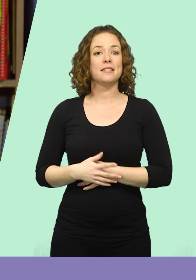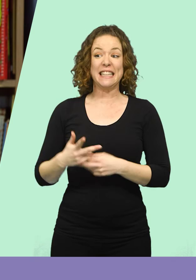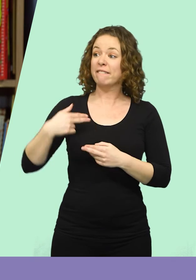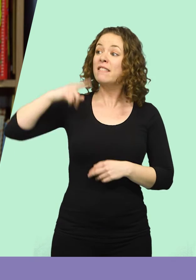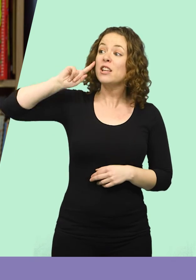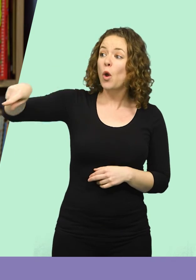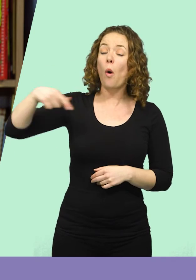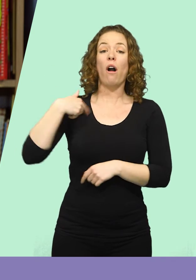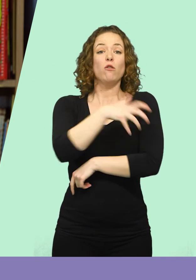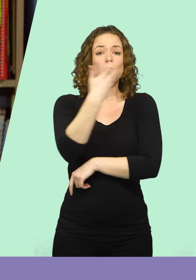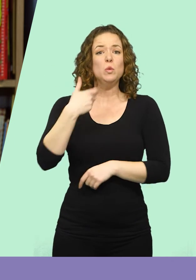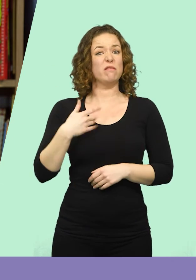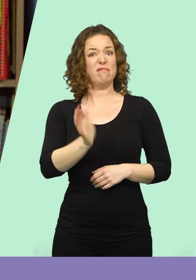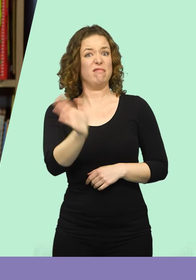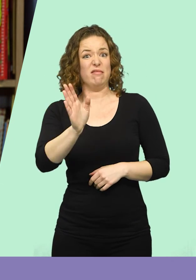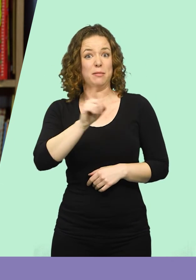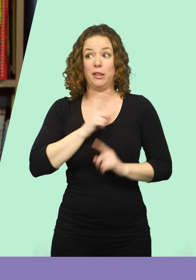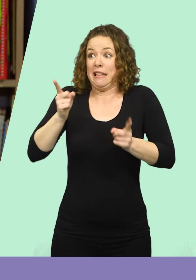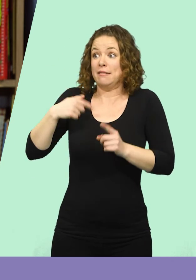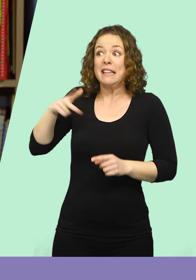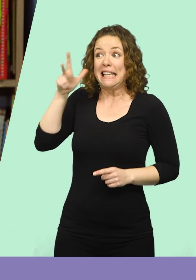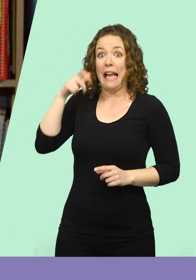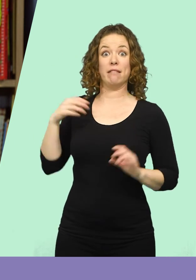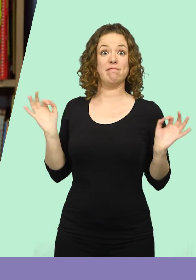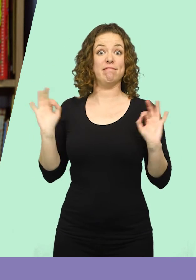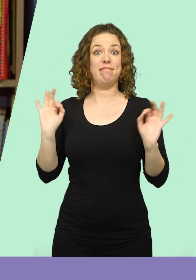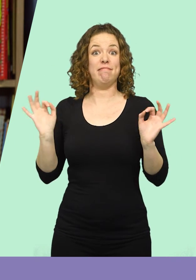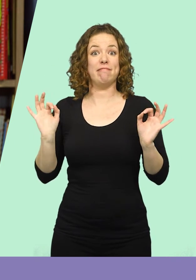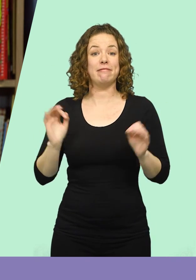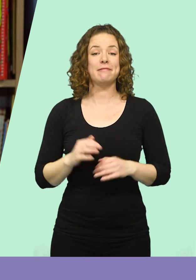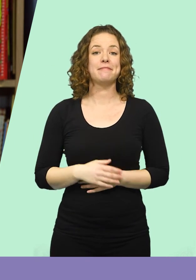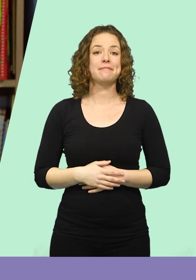how I might struggle, and how I wasn't being rude if they thought I was ignoring them –